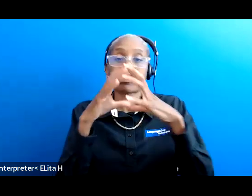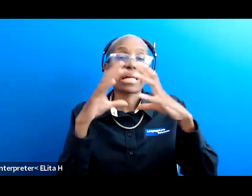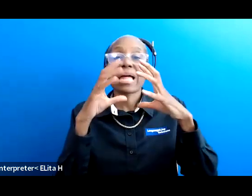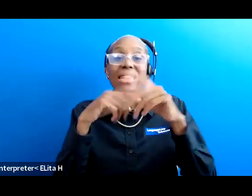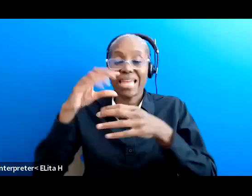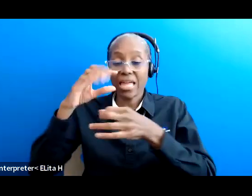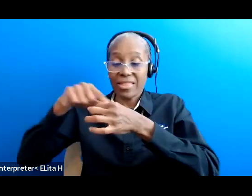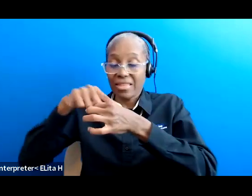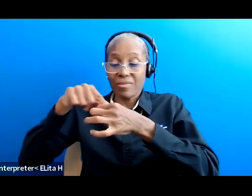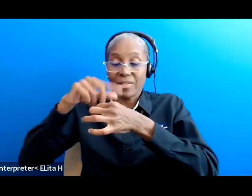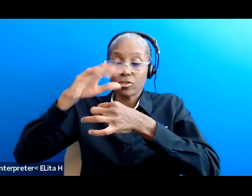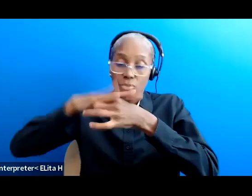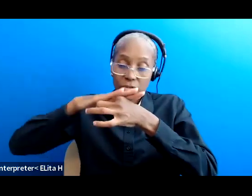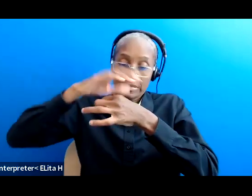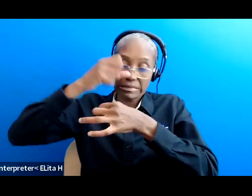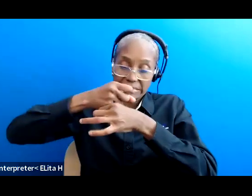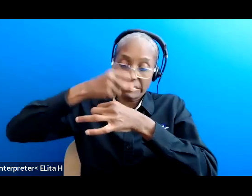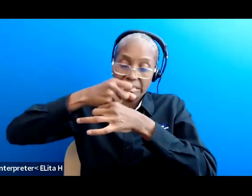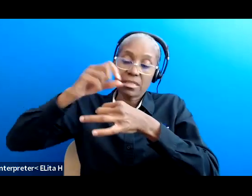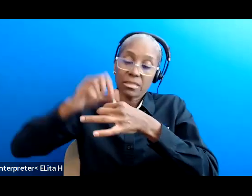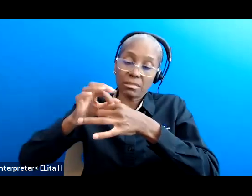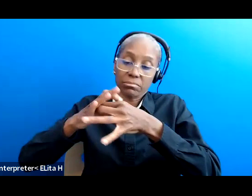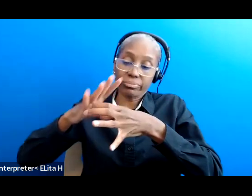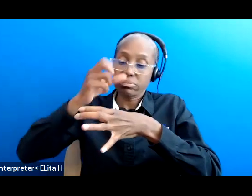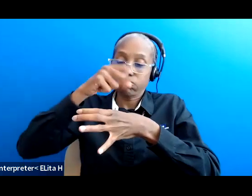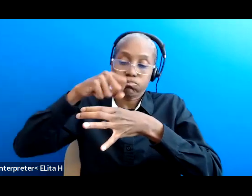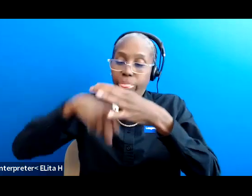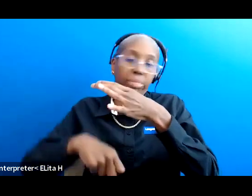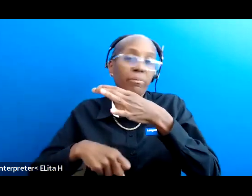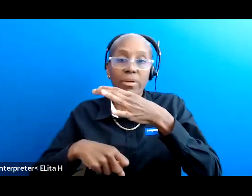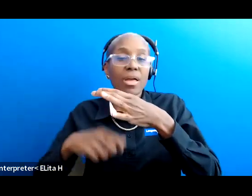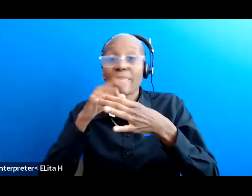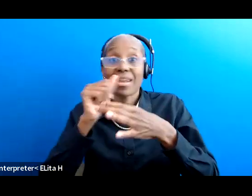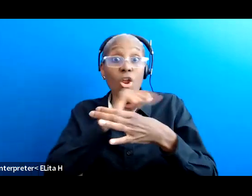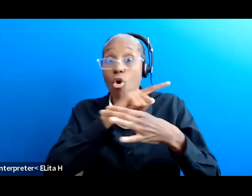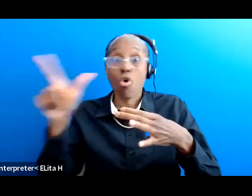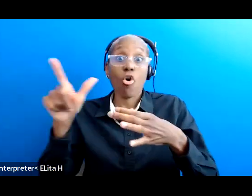and the stool is going to come out, but not all the stool will drop out and your bowel will not be cleaned.